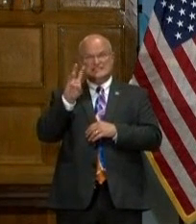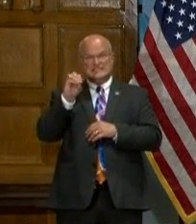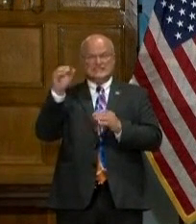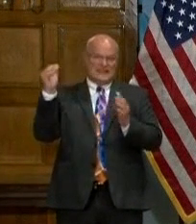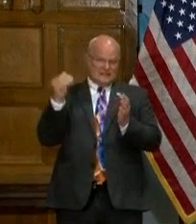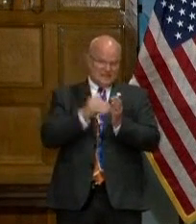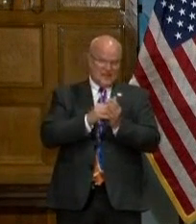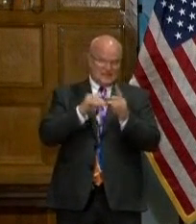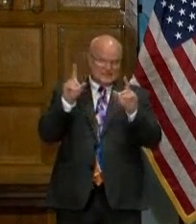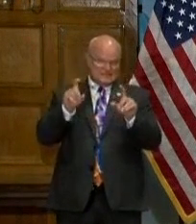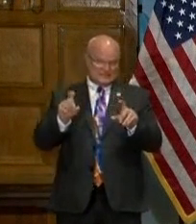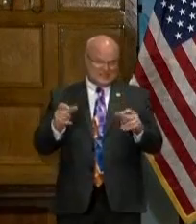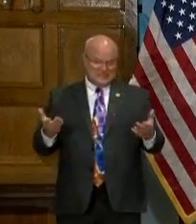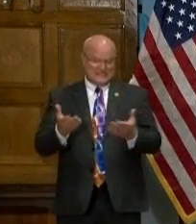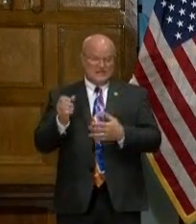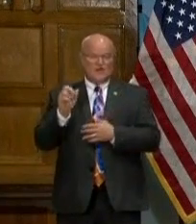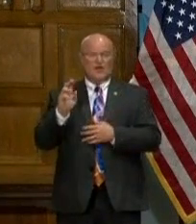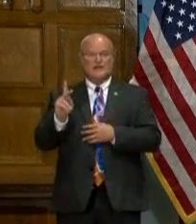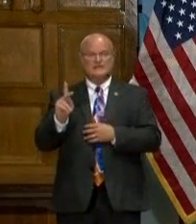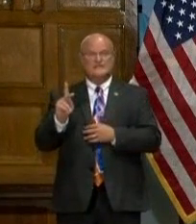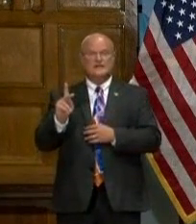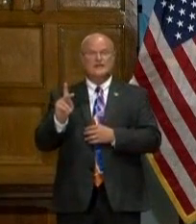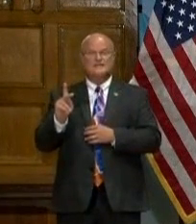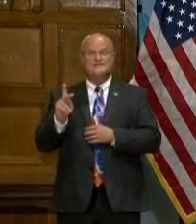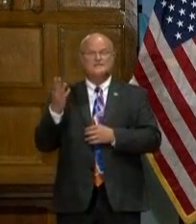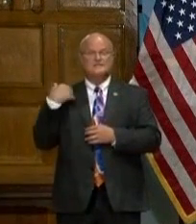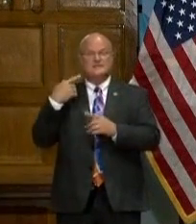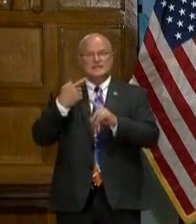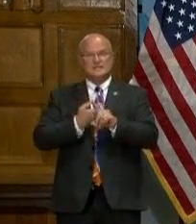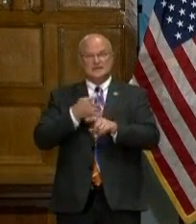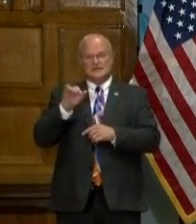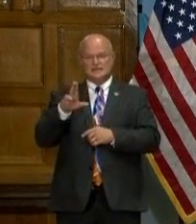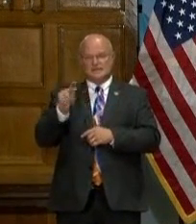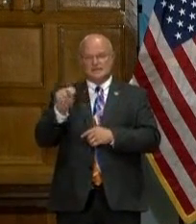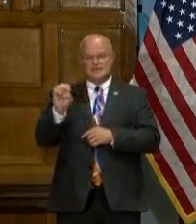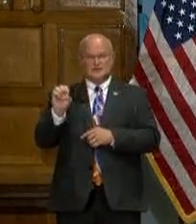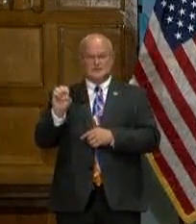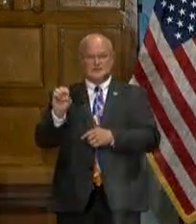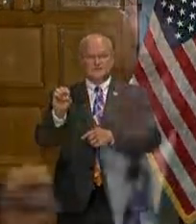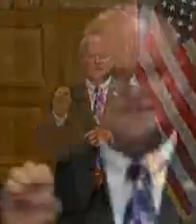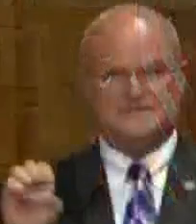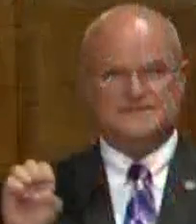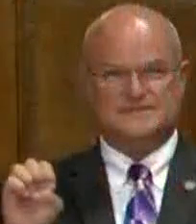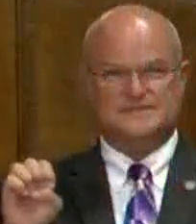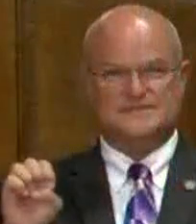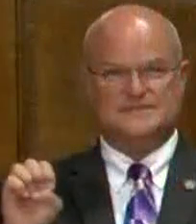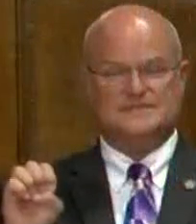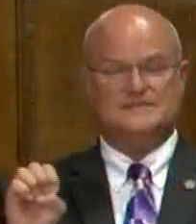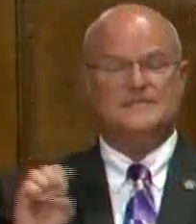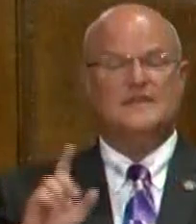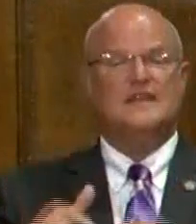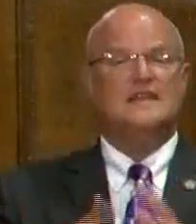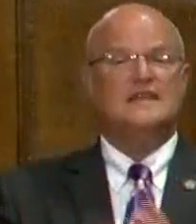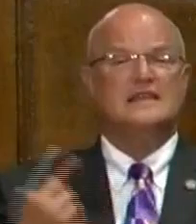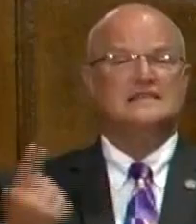HAVE DONE FOR THE MONTH OF JUNE AND IT'S NOT OVER WITH YET. YOU CAN SEE WHERE WE HAVE DONE